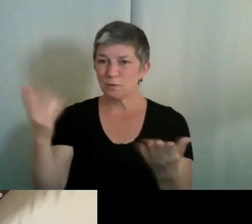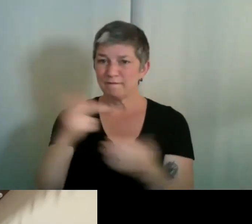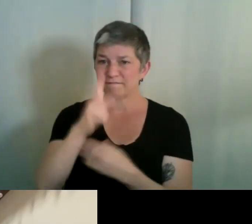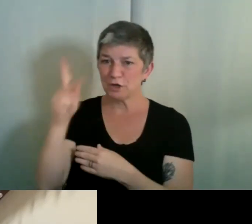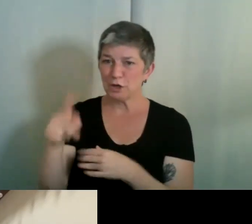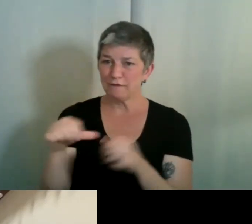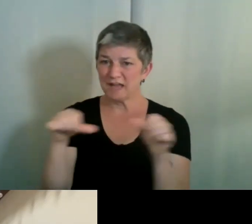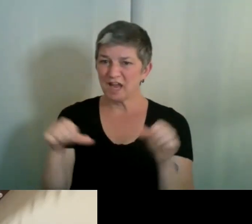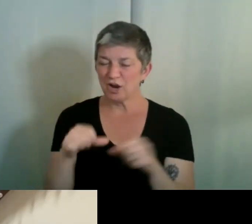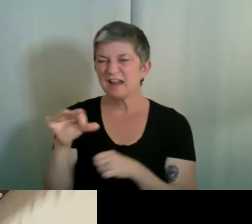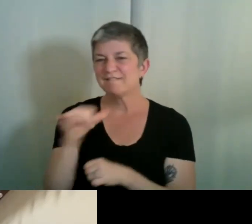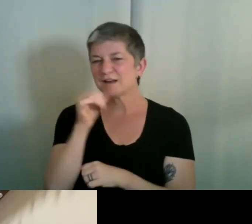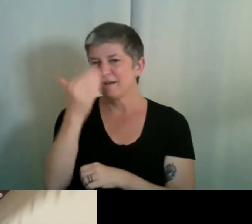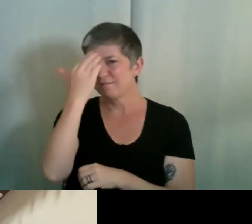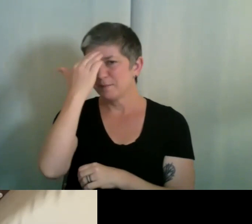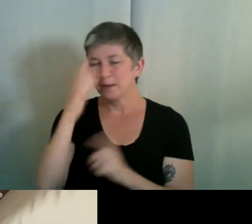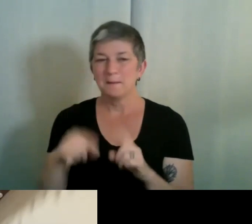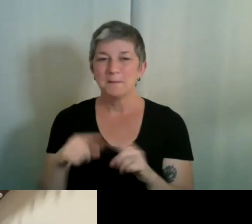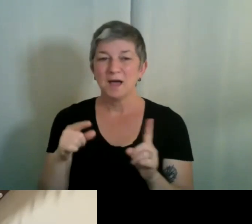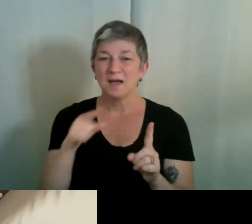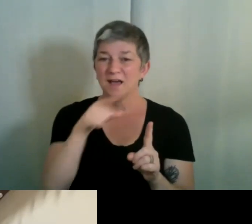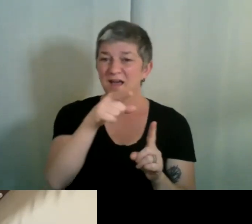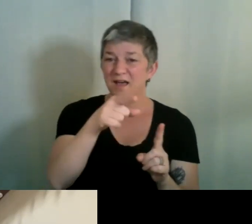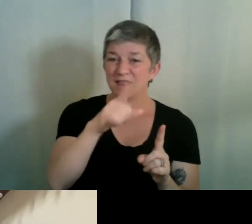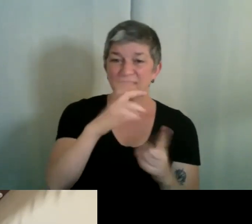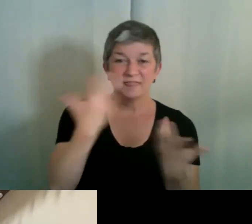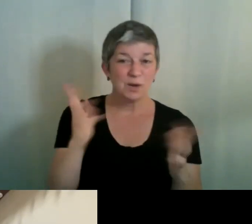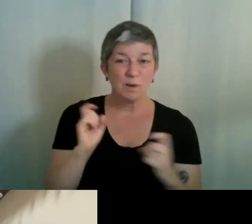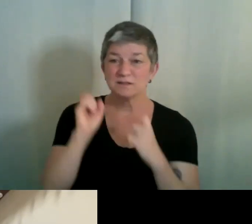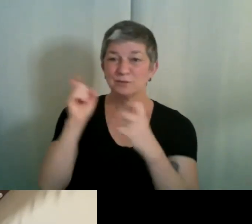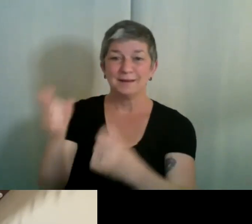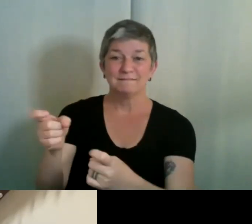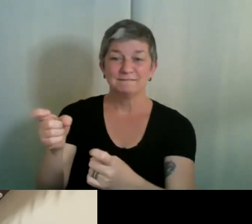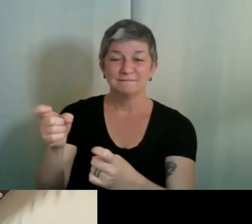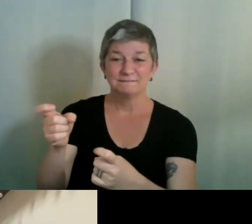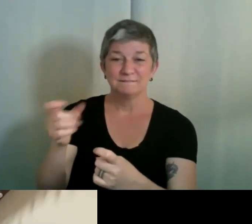familiar, and they didn't want to give summer, that's, that's